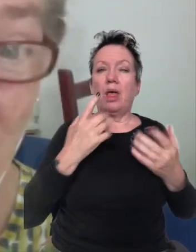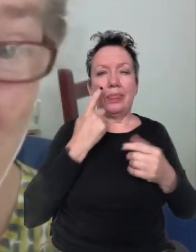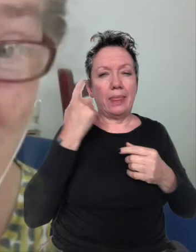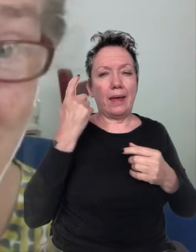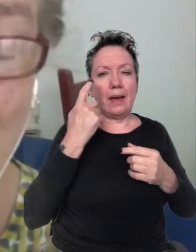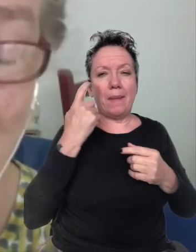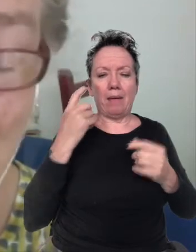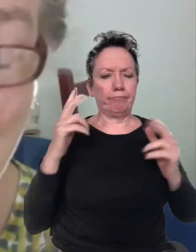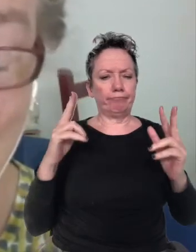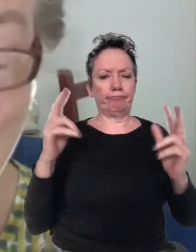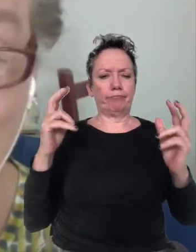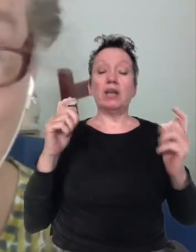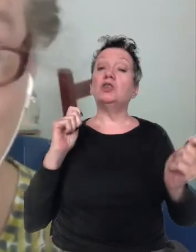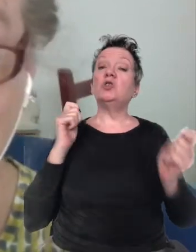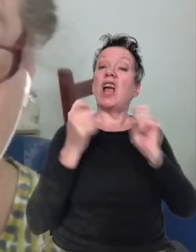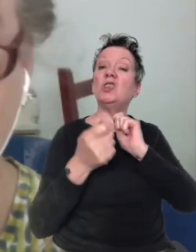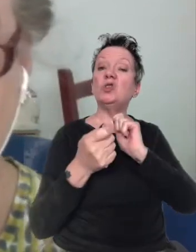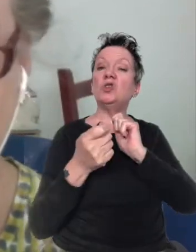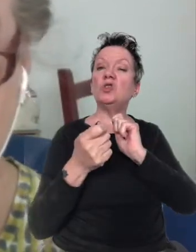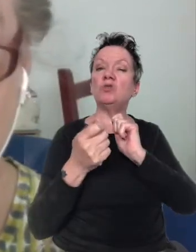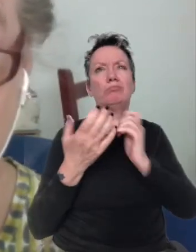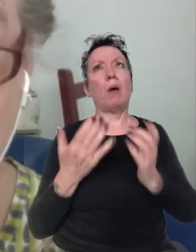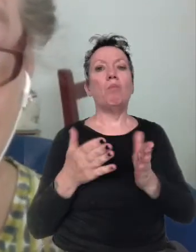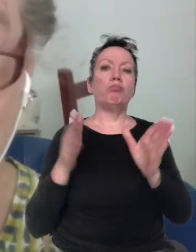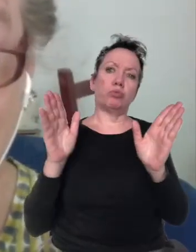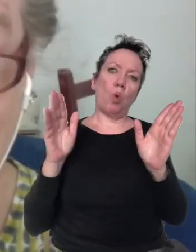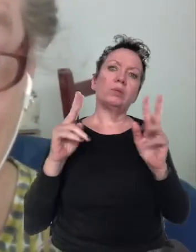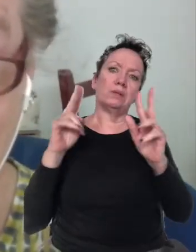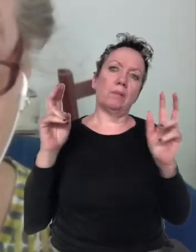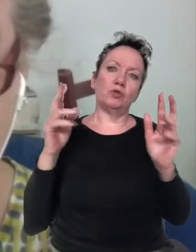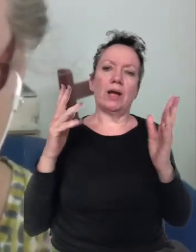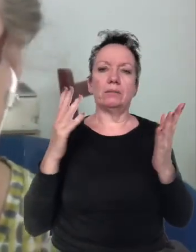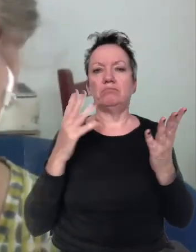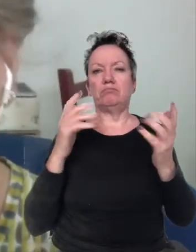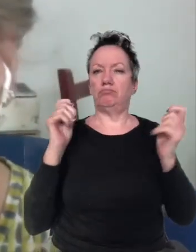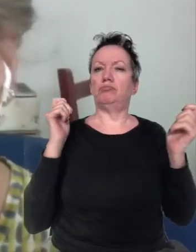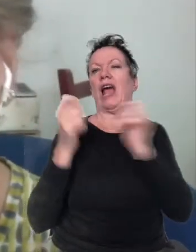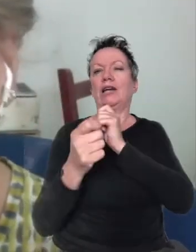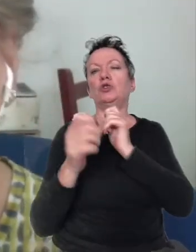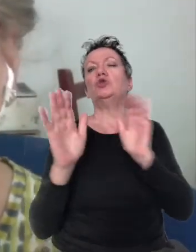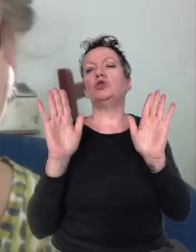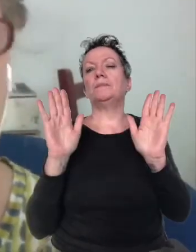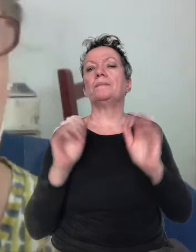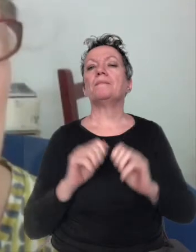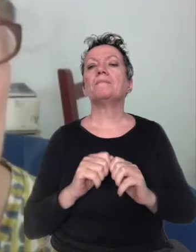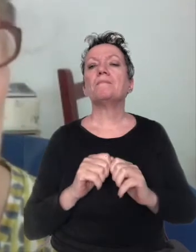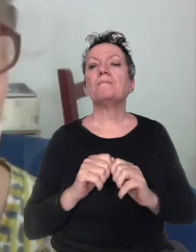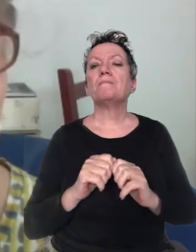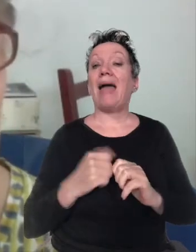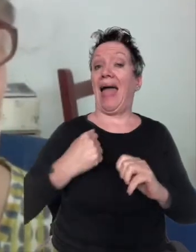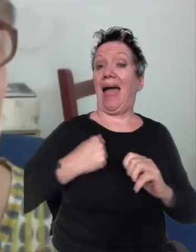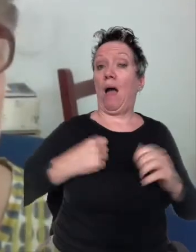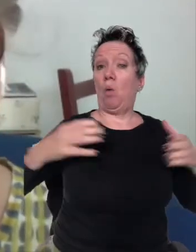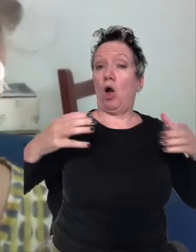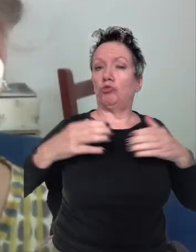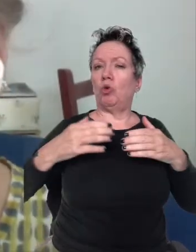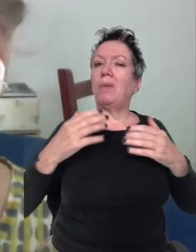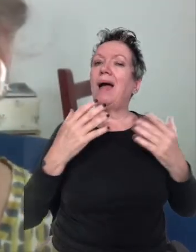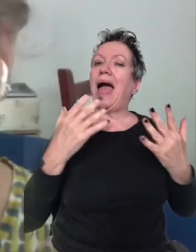change, very, very broad subject for our, for our circumstances and time. At the moment, we were a small group of age, which was lovely,